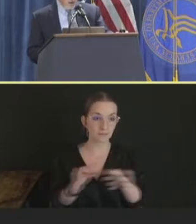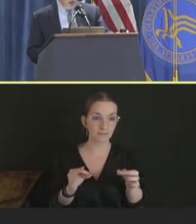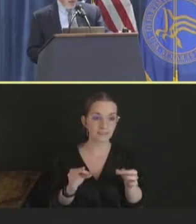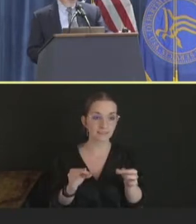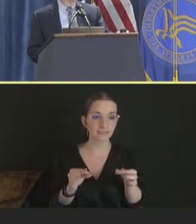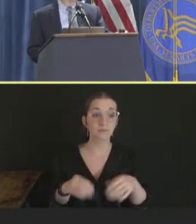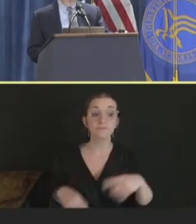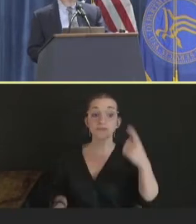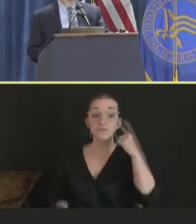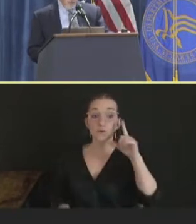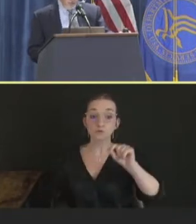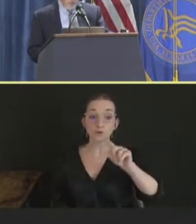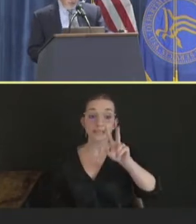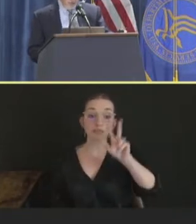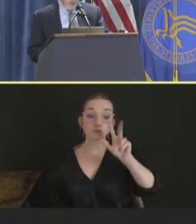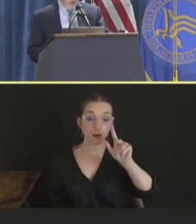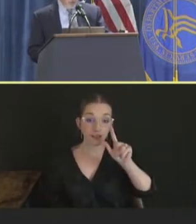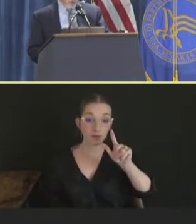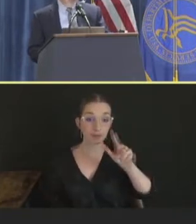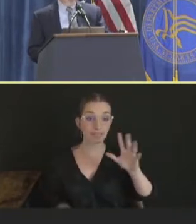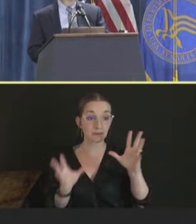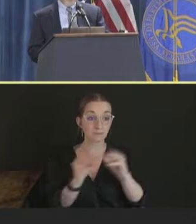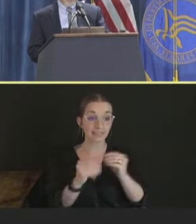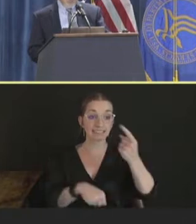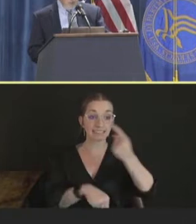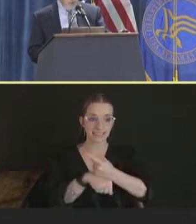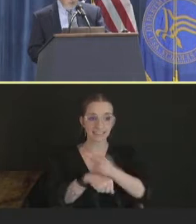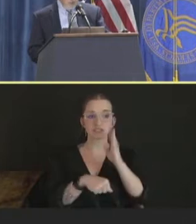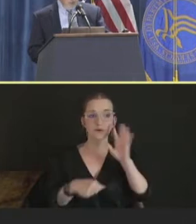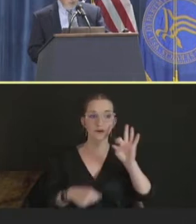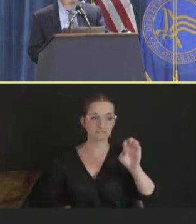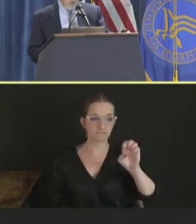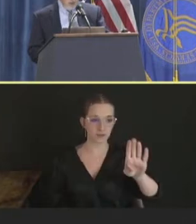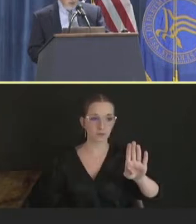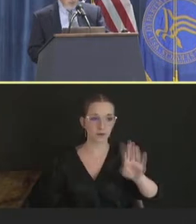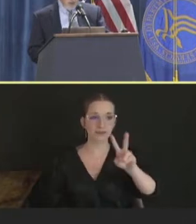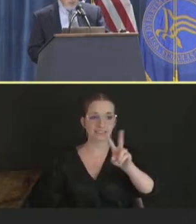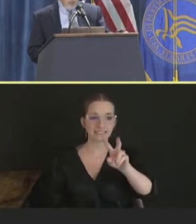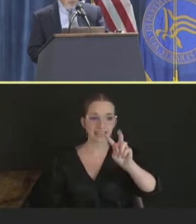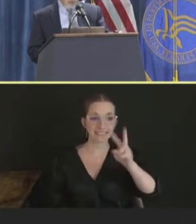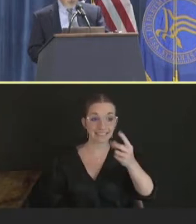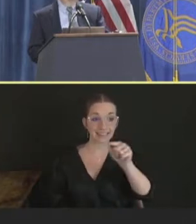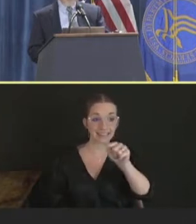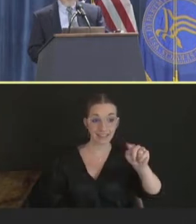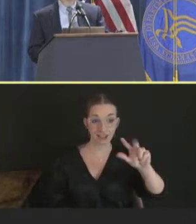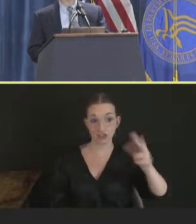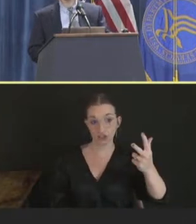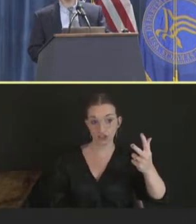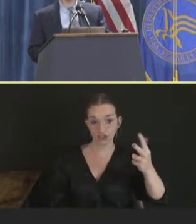Our next meeting will be February 2nd and 3rd 2023, followed by meetings on June 15th-16th